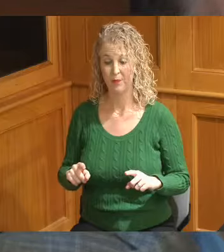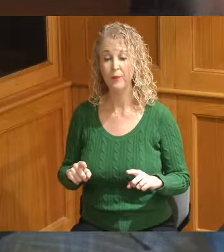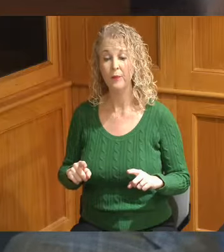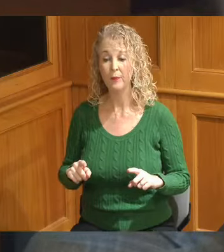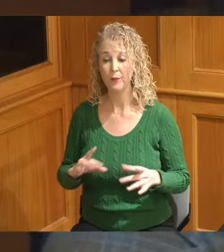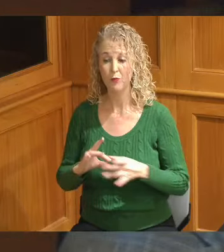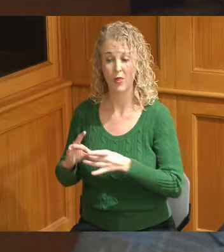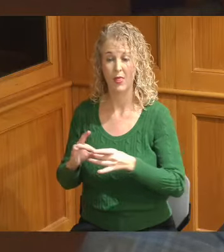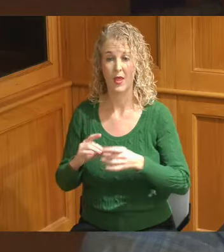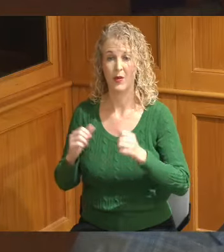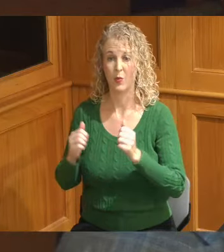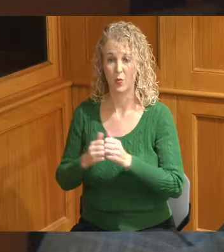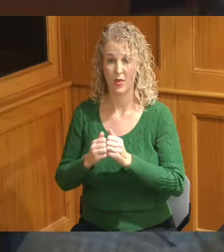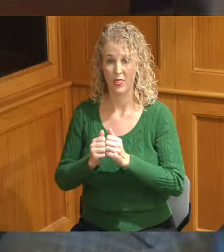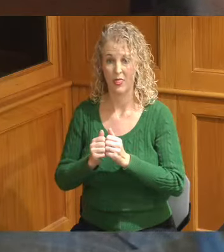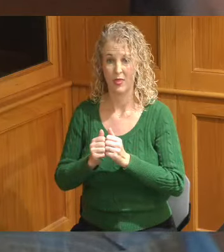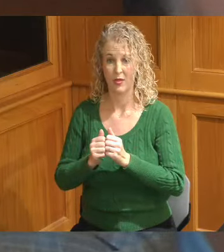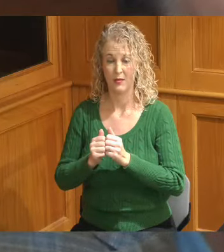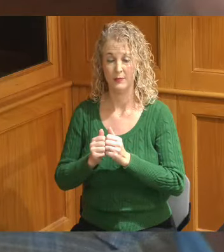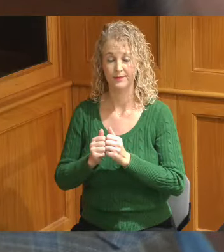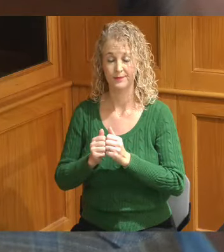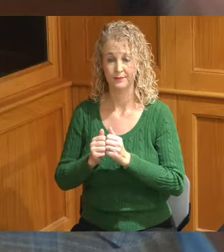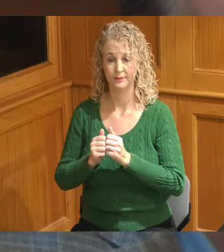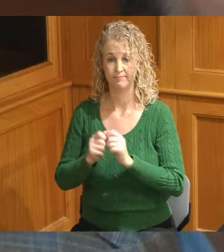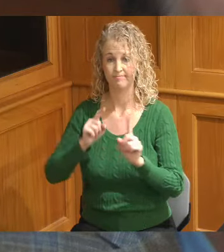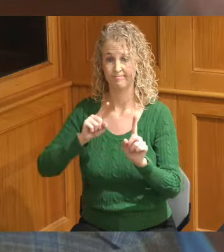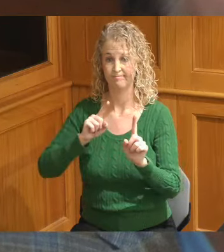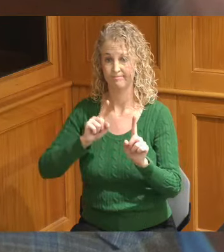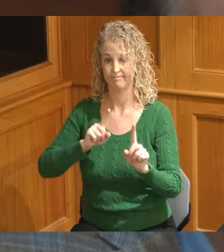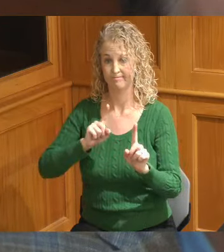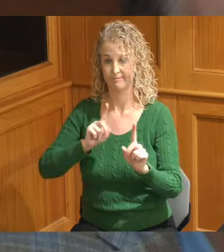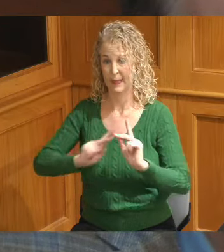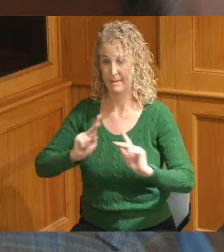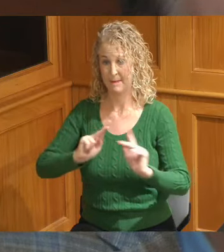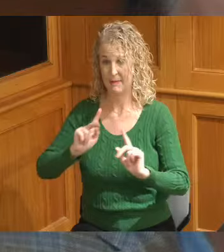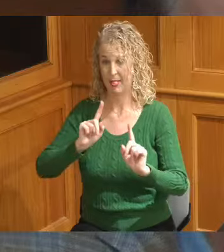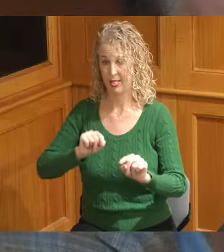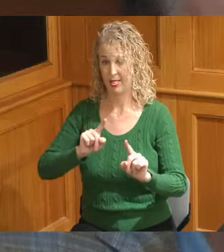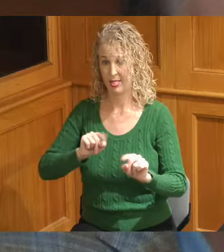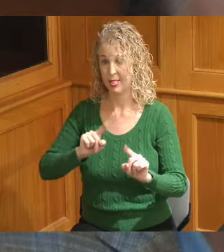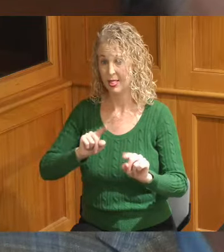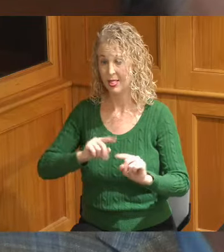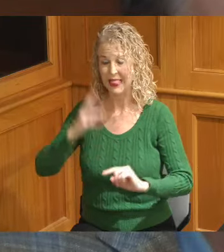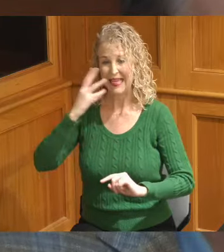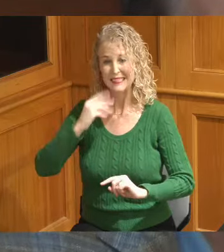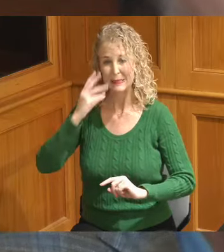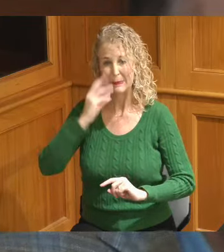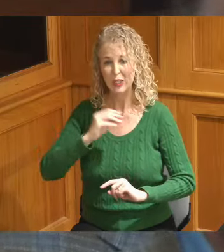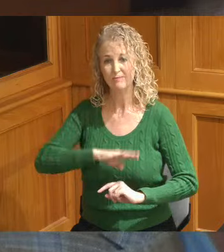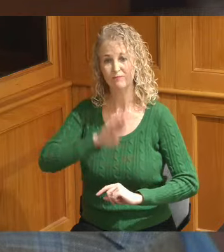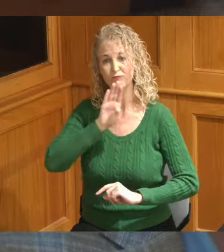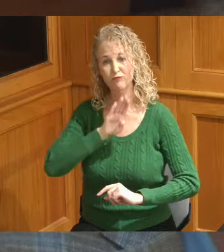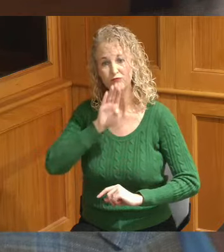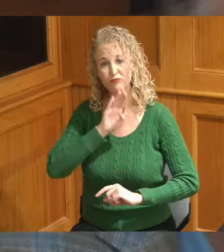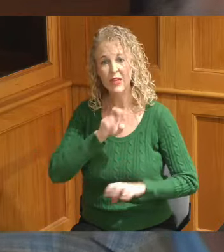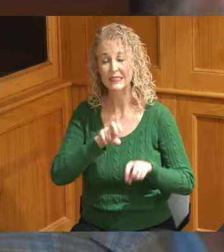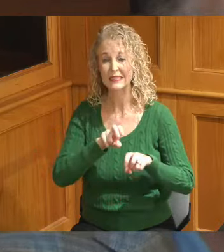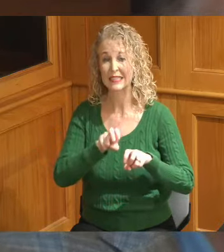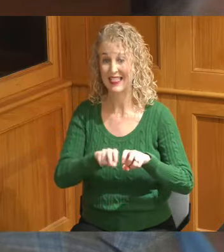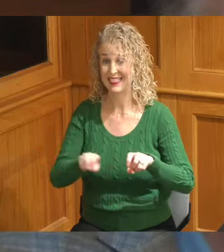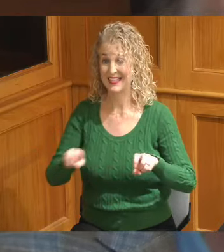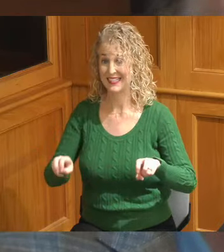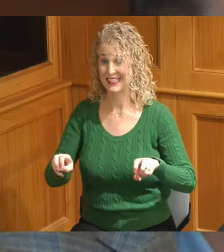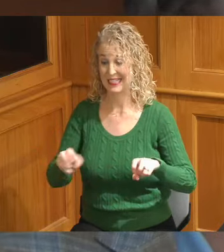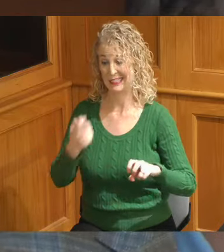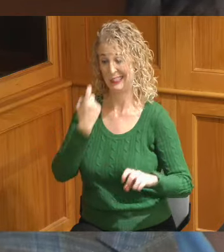it related to attendees, fans at the games and the seats not being cleared. And I know